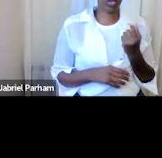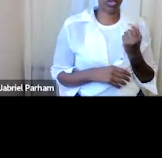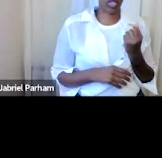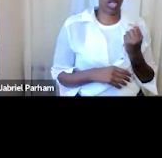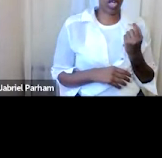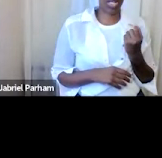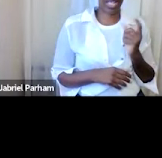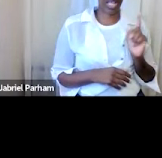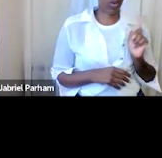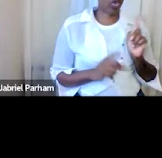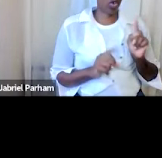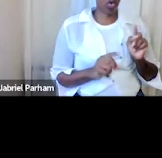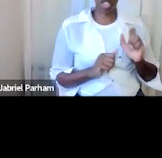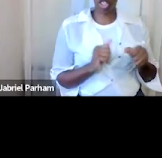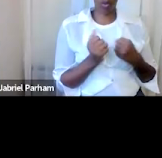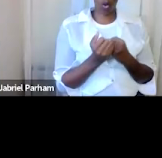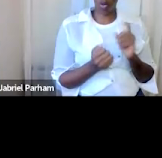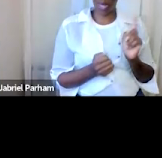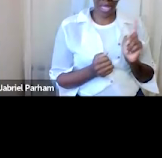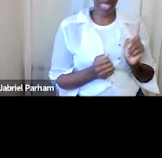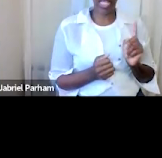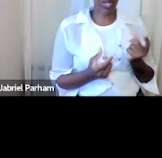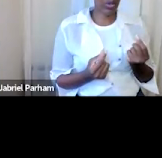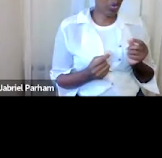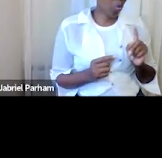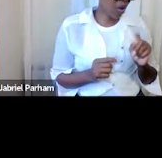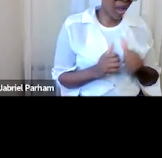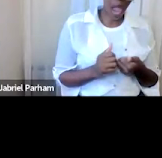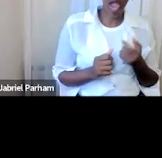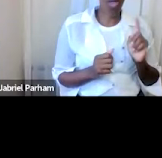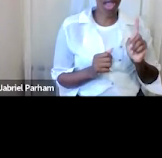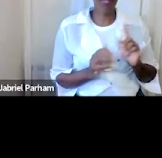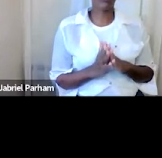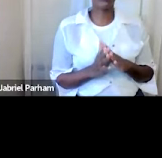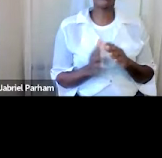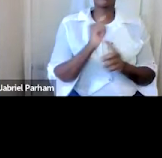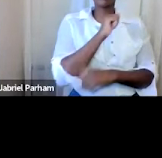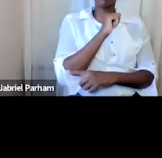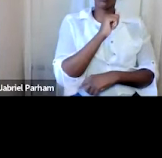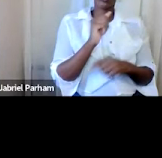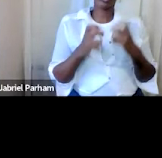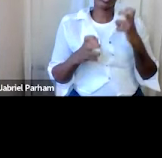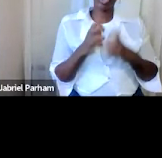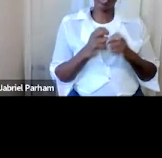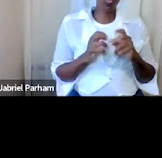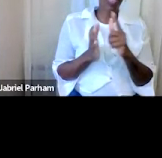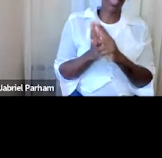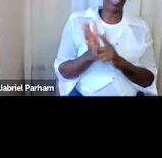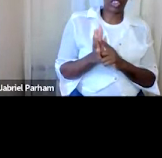where to go for support. So we know that different disciplinary or legal issues are, or all disciplinary and legal issues